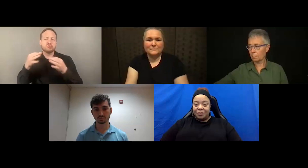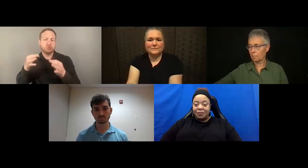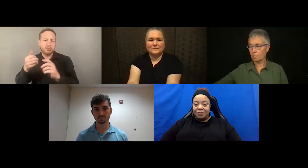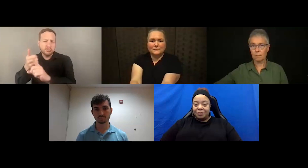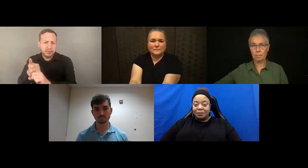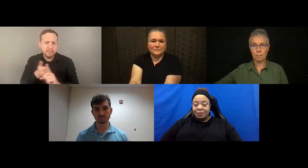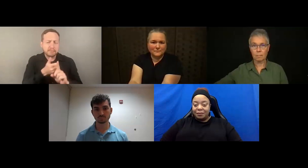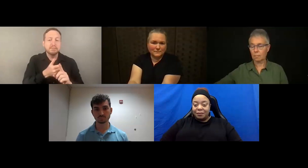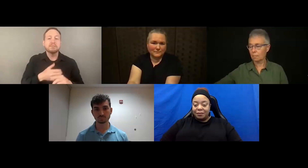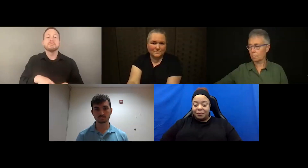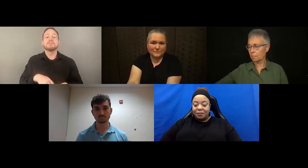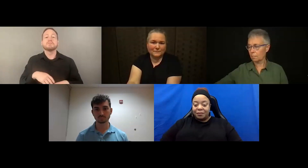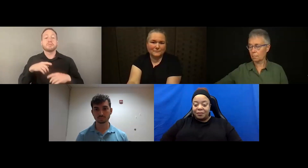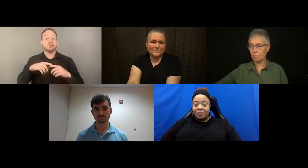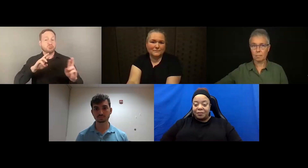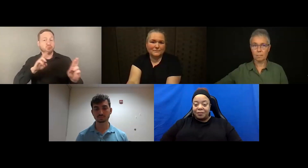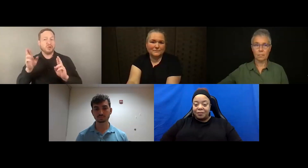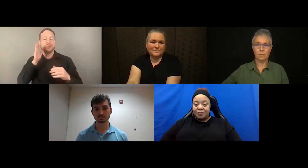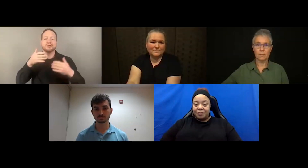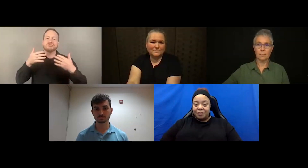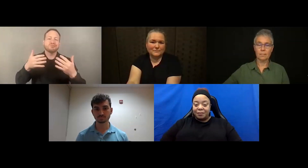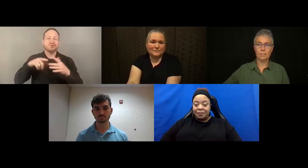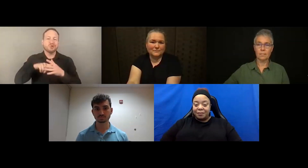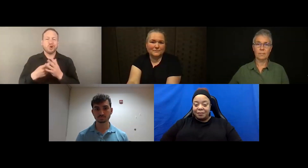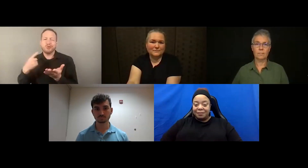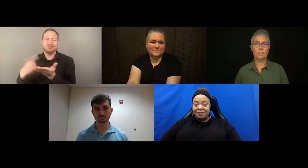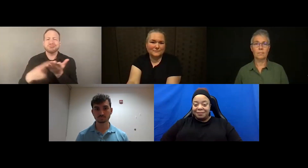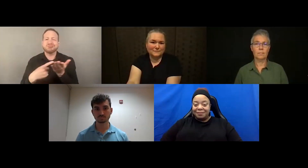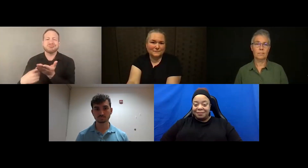They'll give a background of who they are, give their image description, and then we'll go